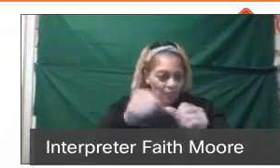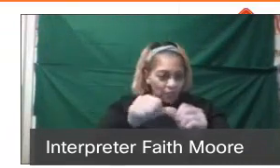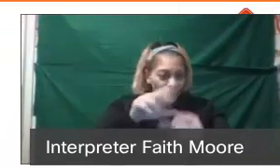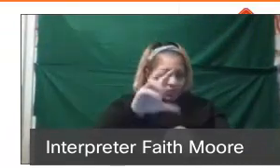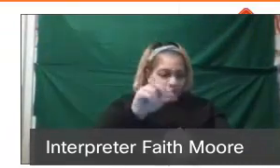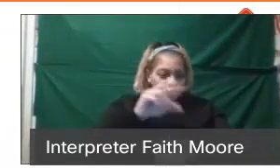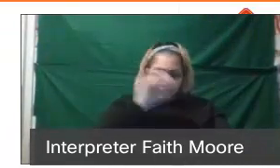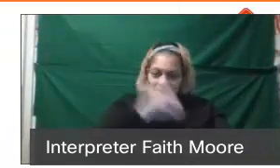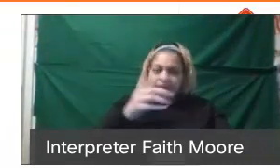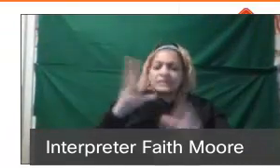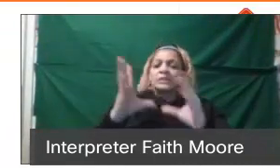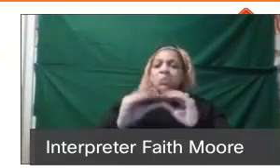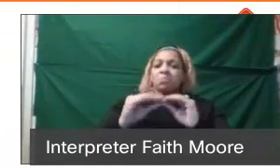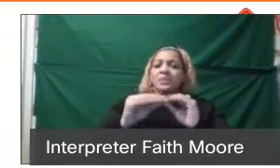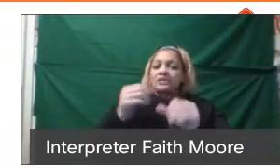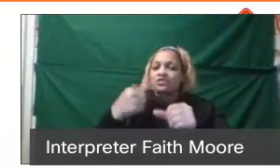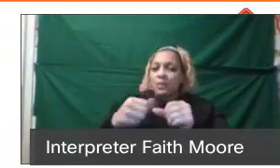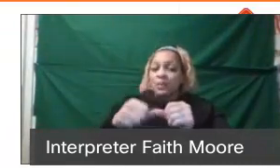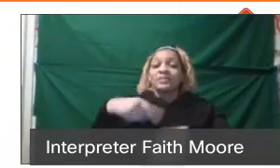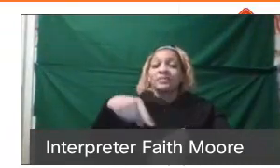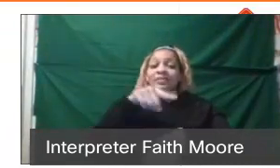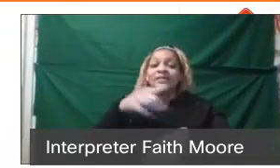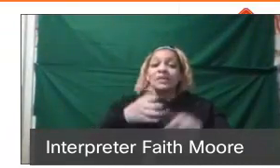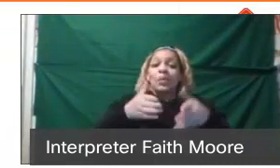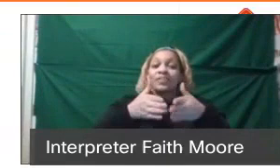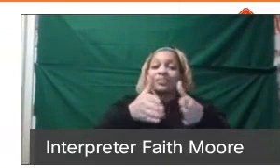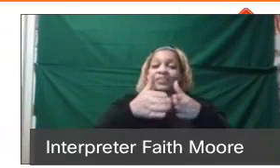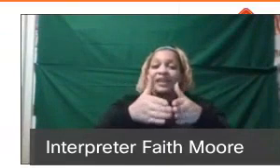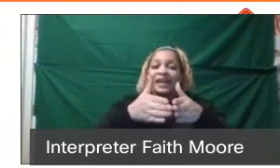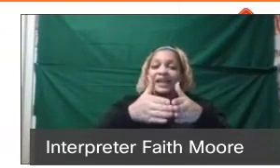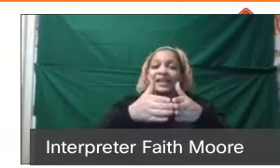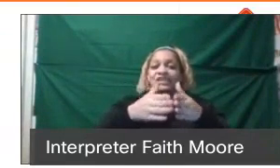The there will be a lane drop right now. We have 2.